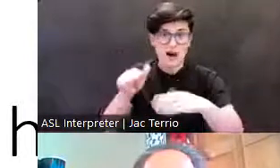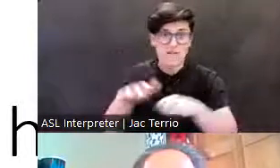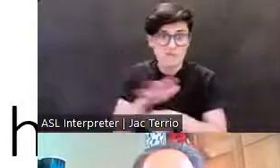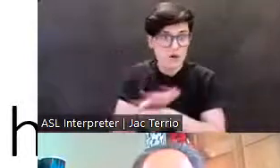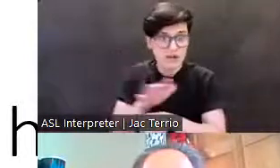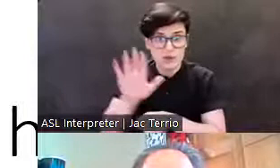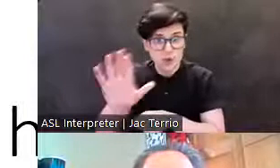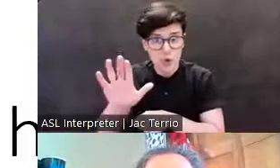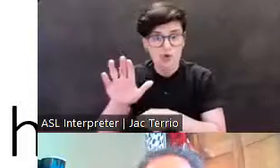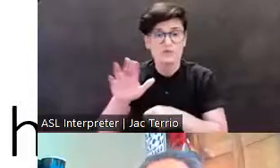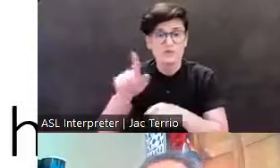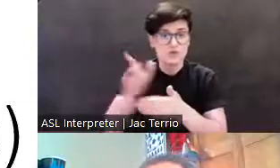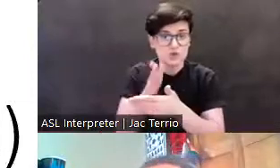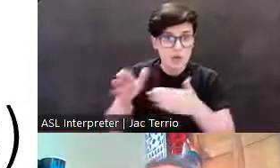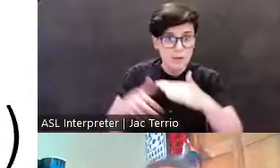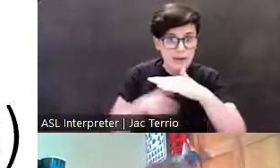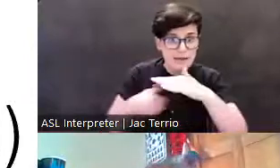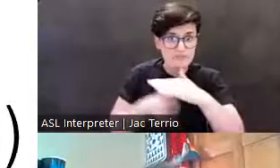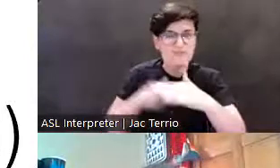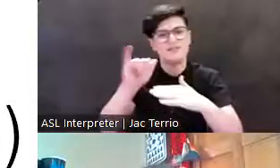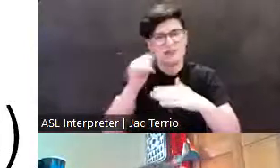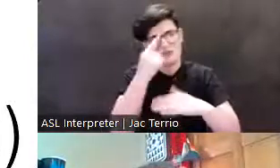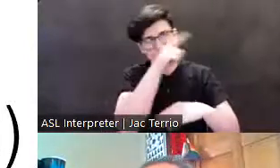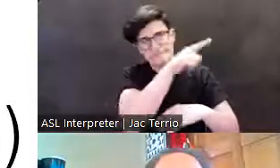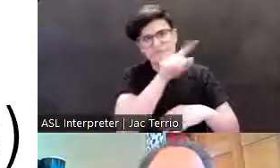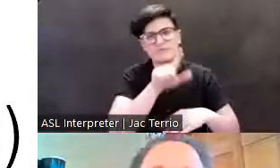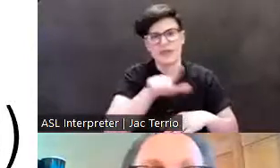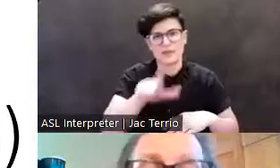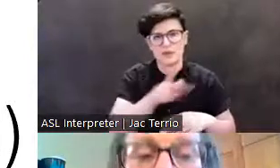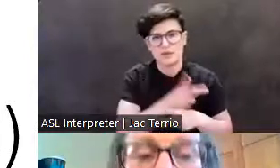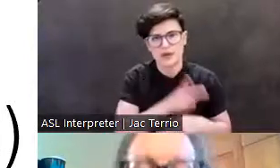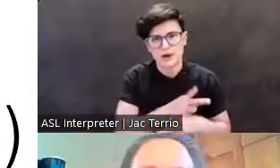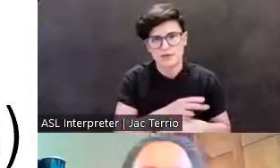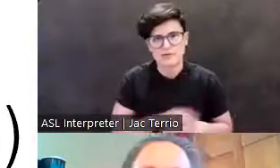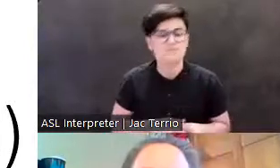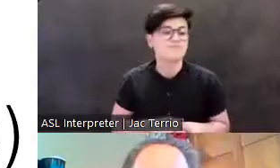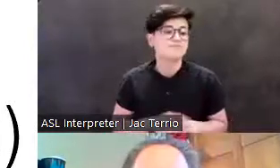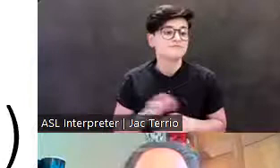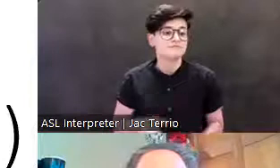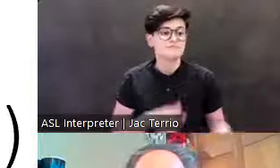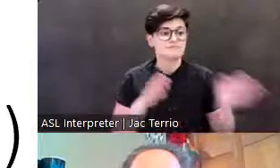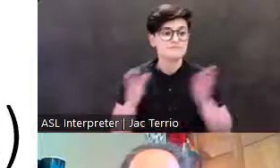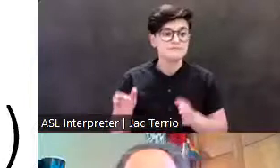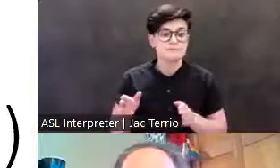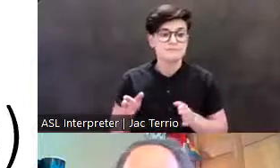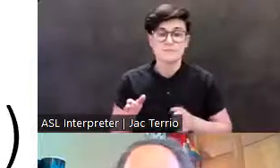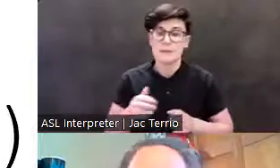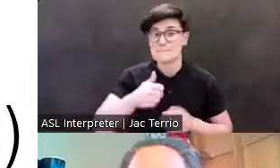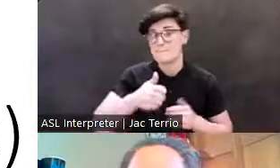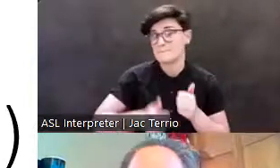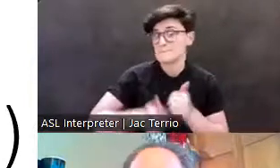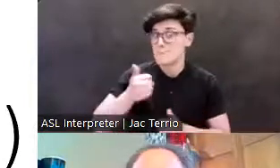________________________________________ The most important rights that a tenant has